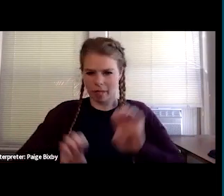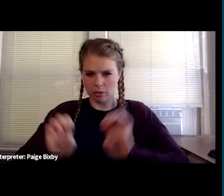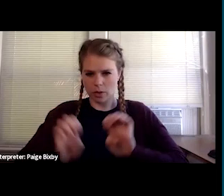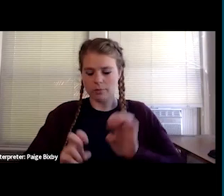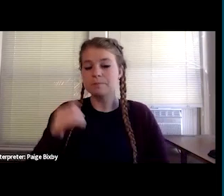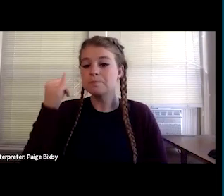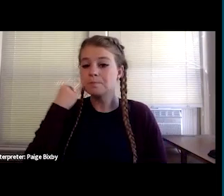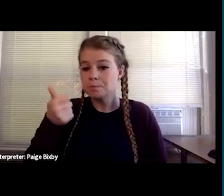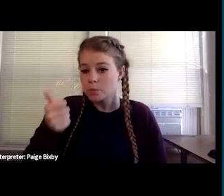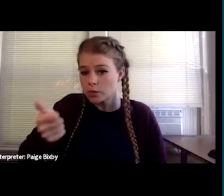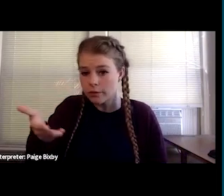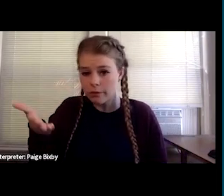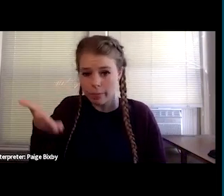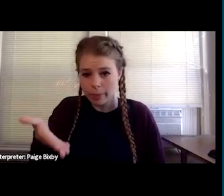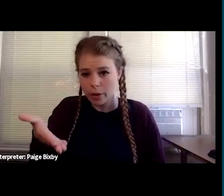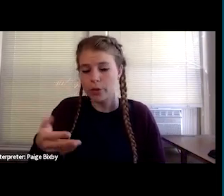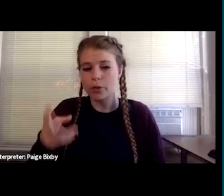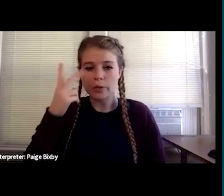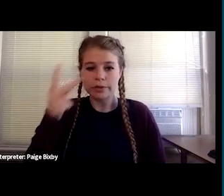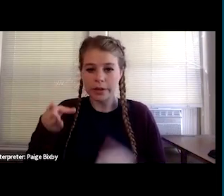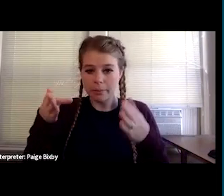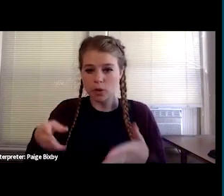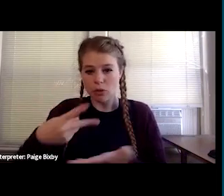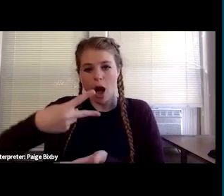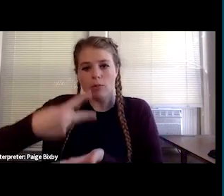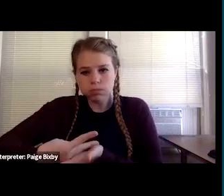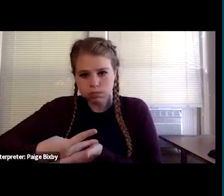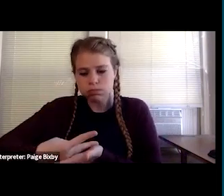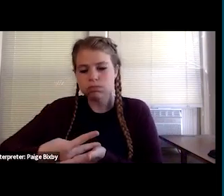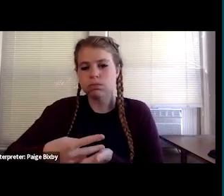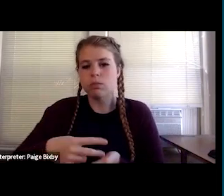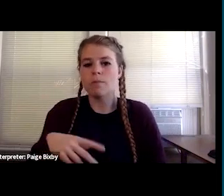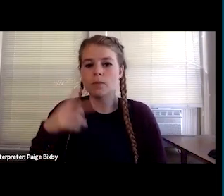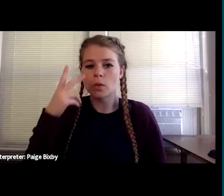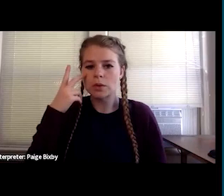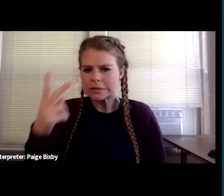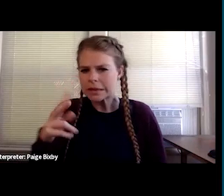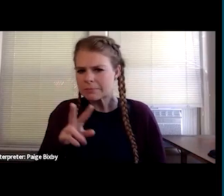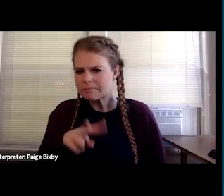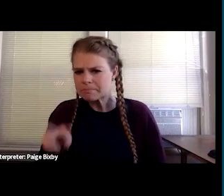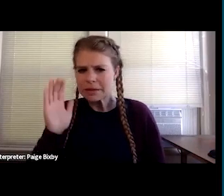we see a person laying on the ground, you know, we see drug paraphernalia around the person.